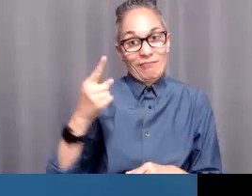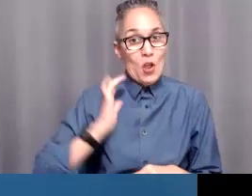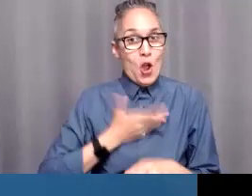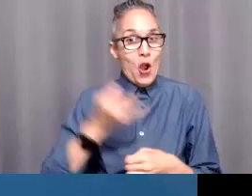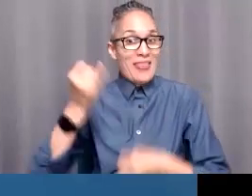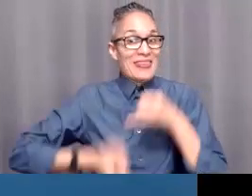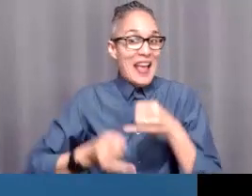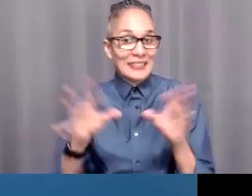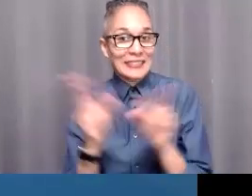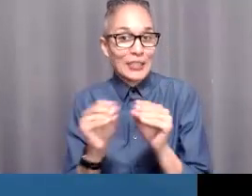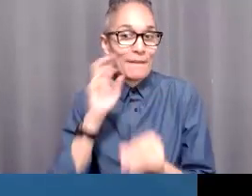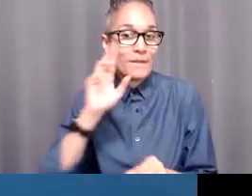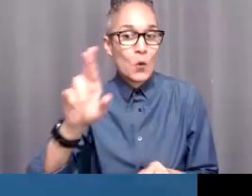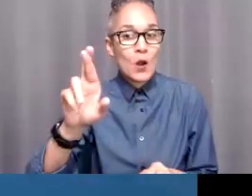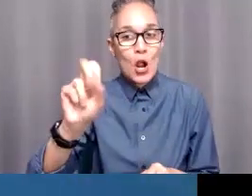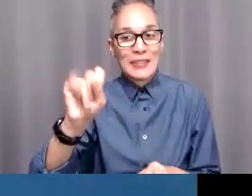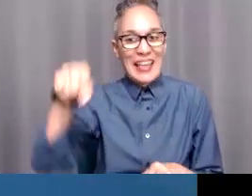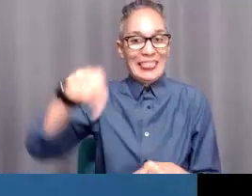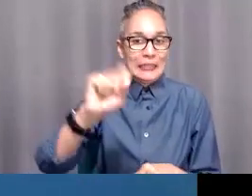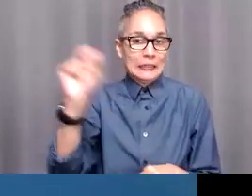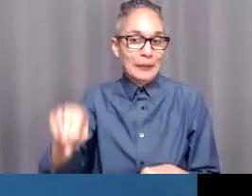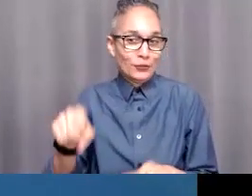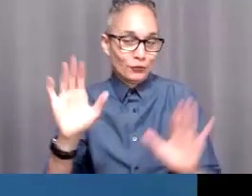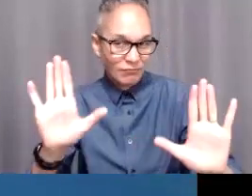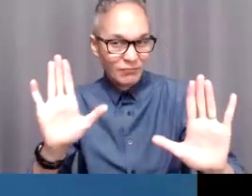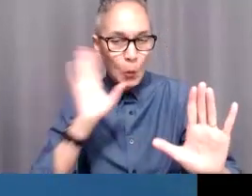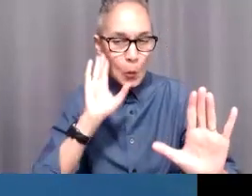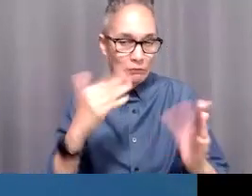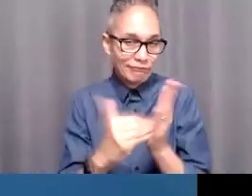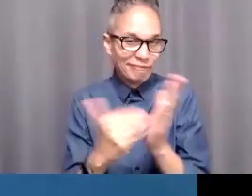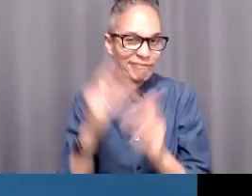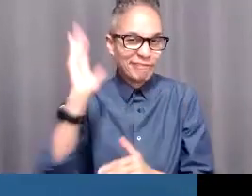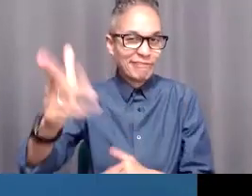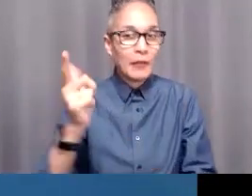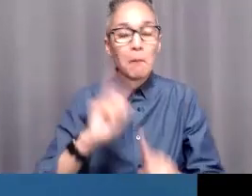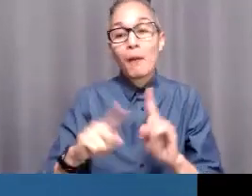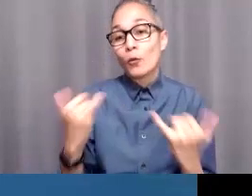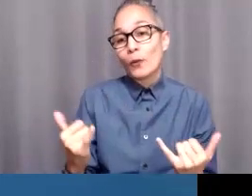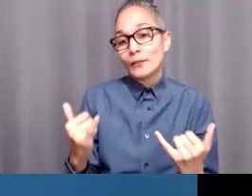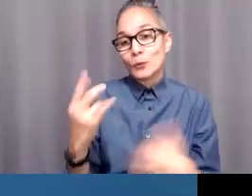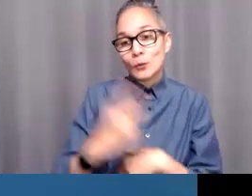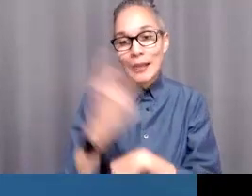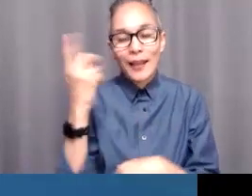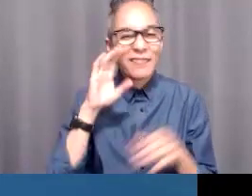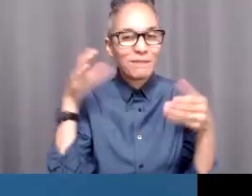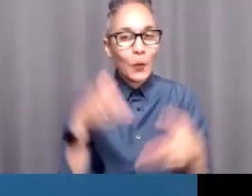workshop series for this semester. And today we're focusing on creating an interaction